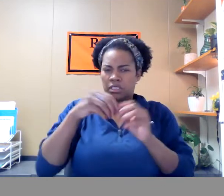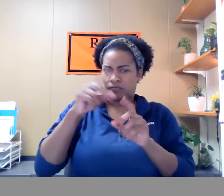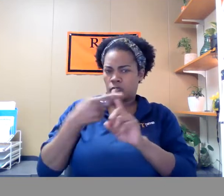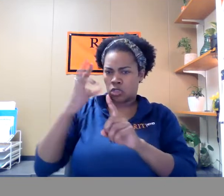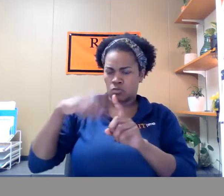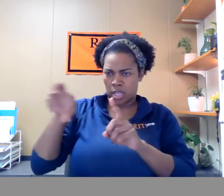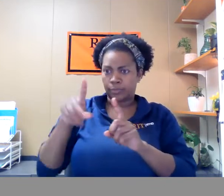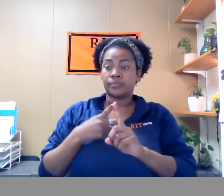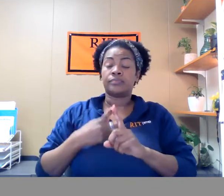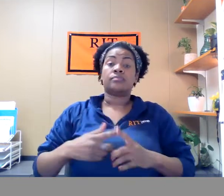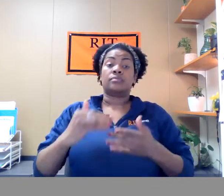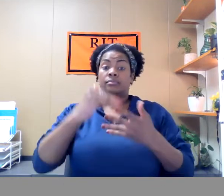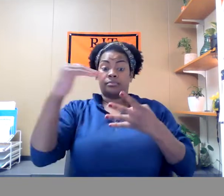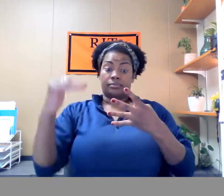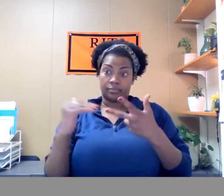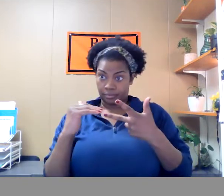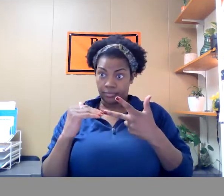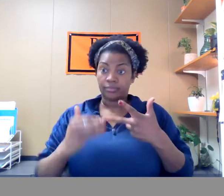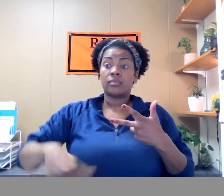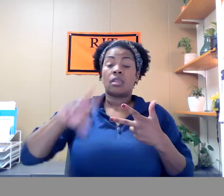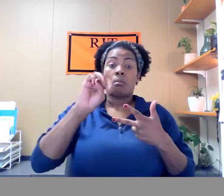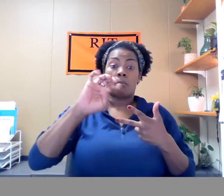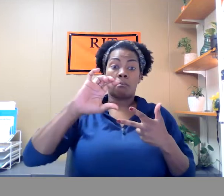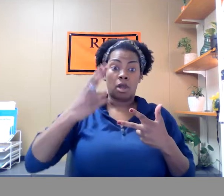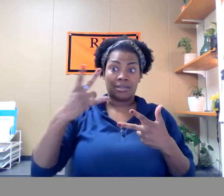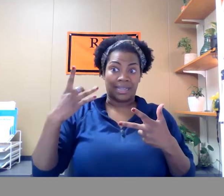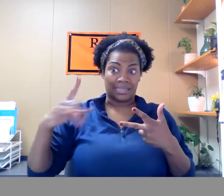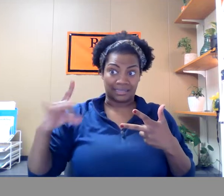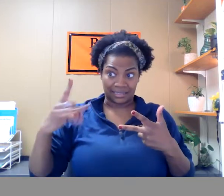March 9th--that's when you need to submit your presentation for the qualifying round.